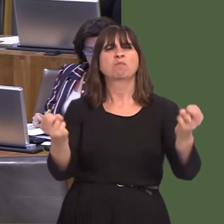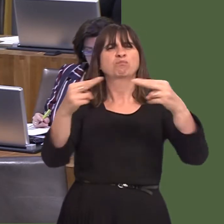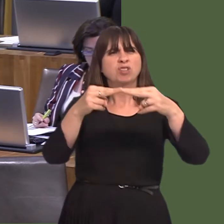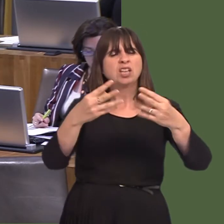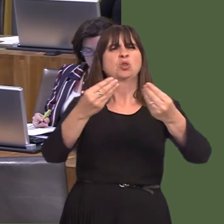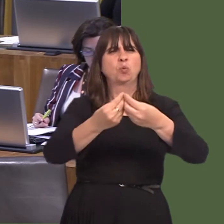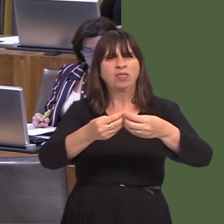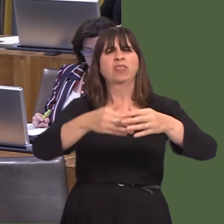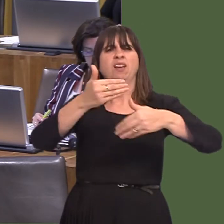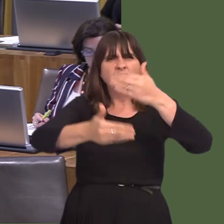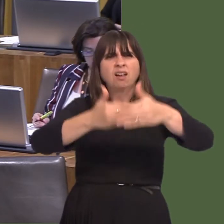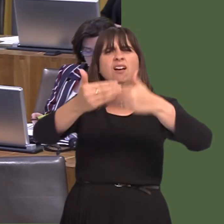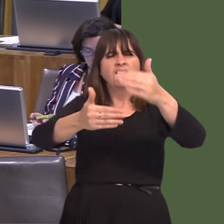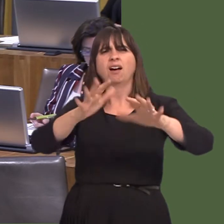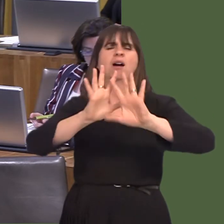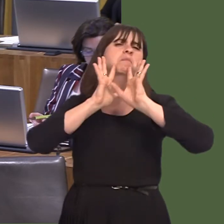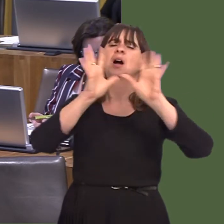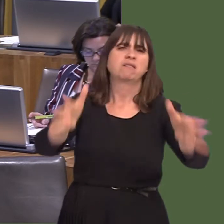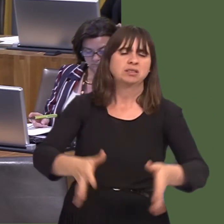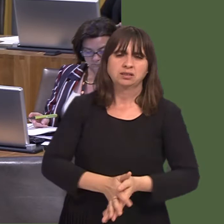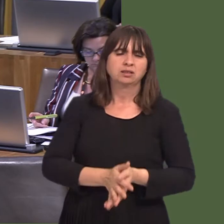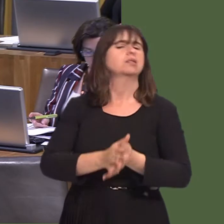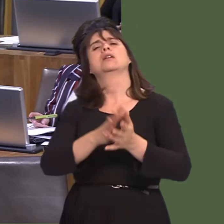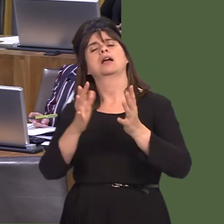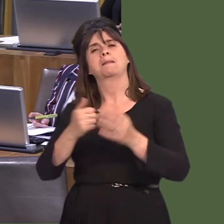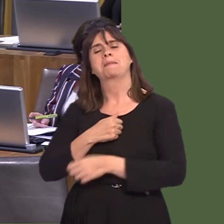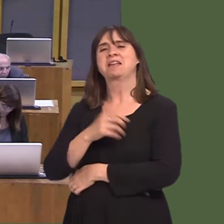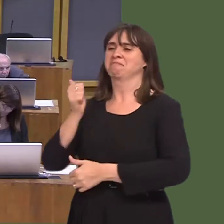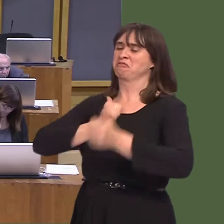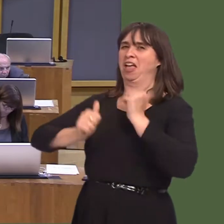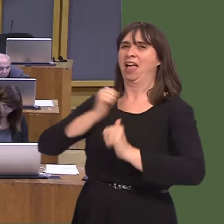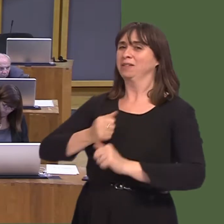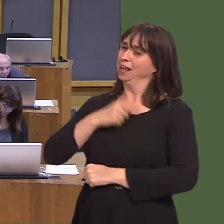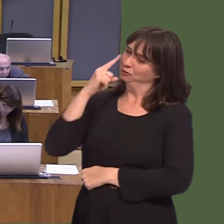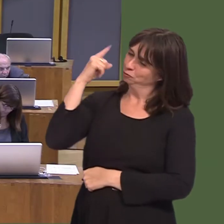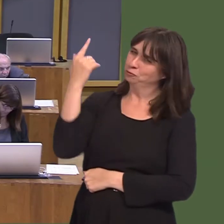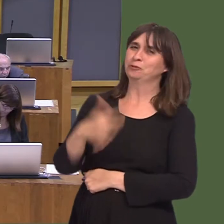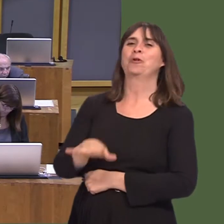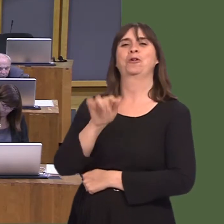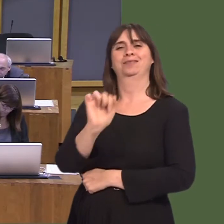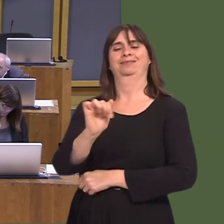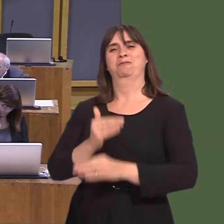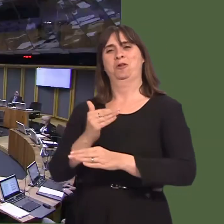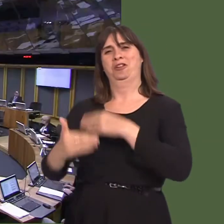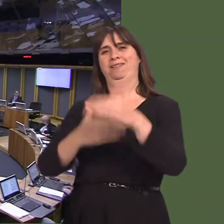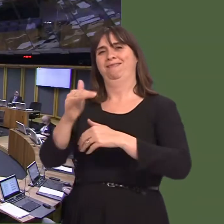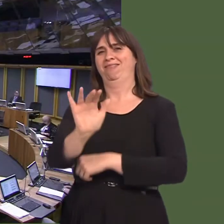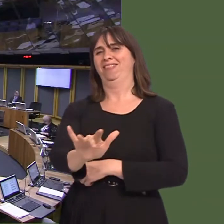It's a tremendous story over many, many years, and one that I was privileged to see. Mandy Jones AM: 7.